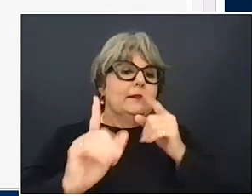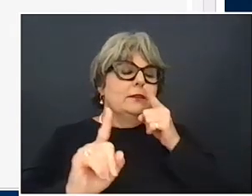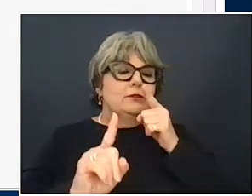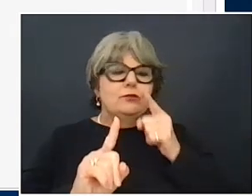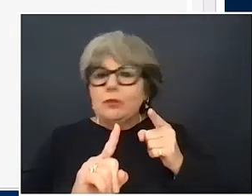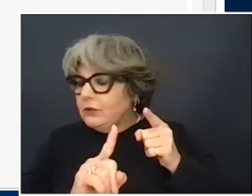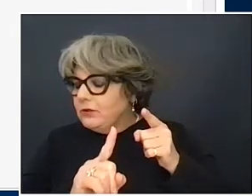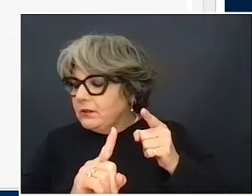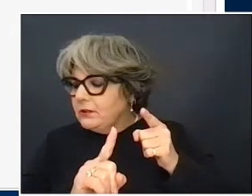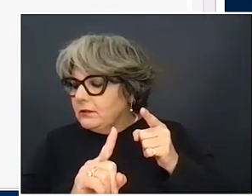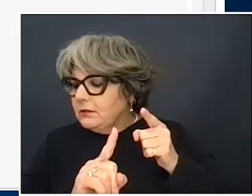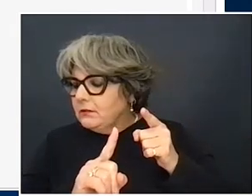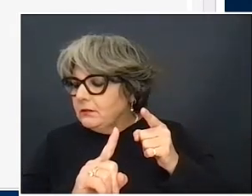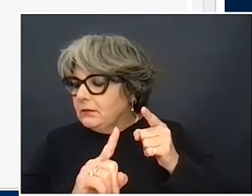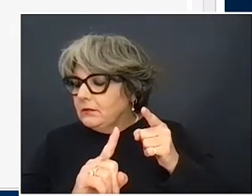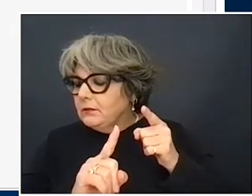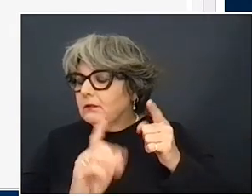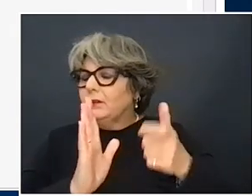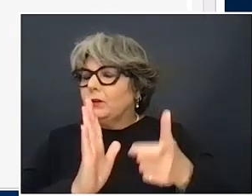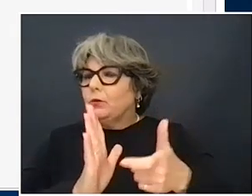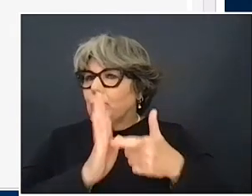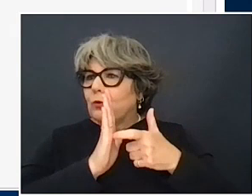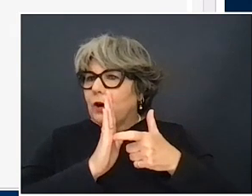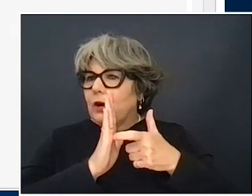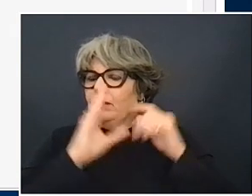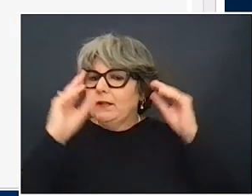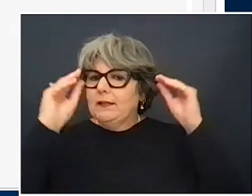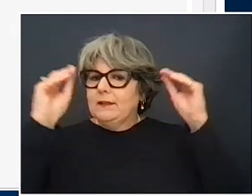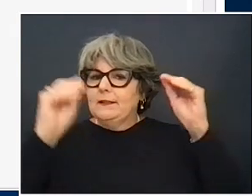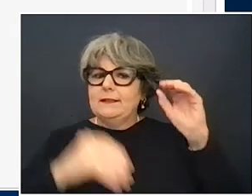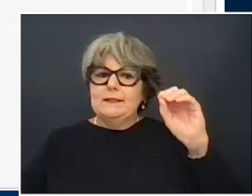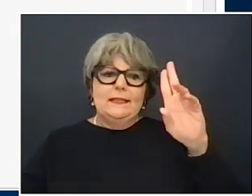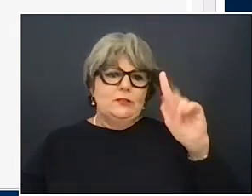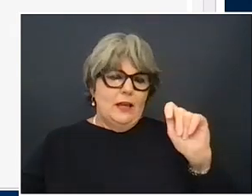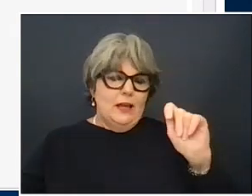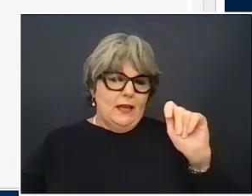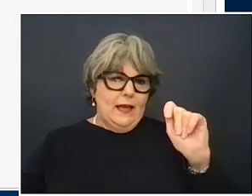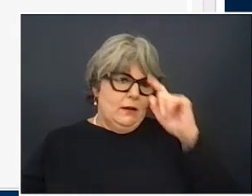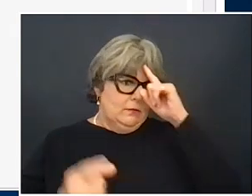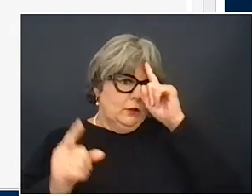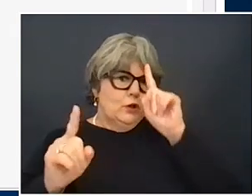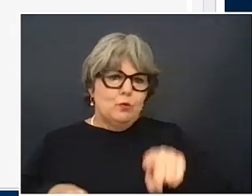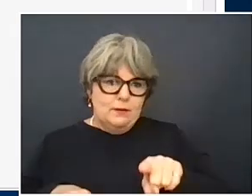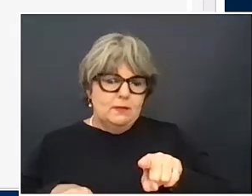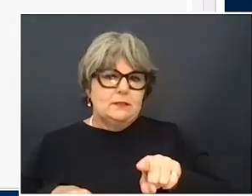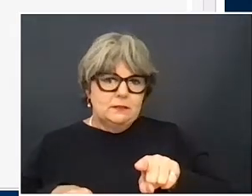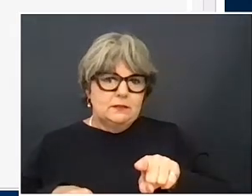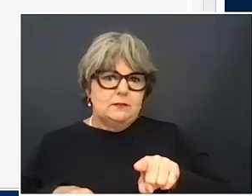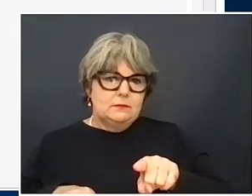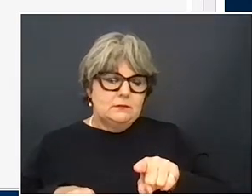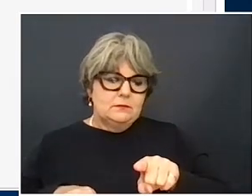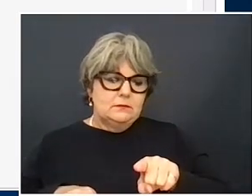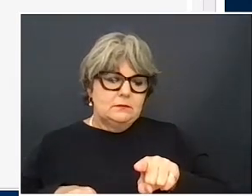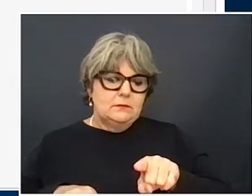here, we're requiring the teach out agreements, based on those certain- based